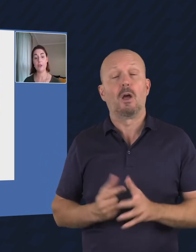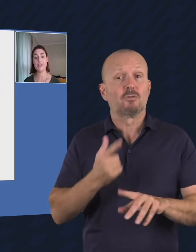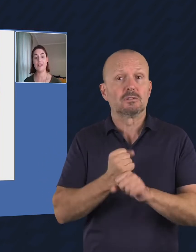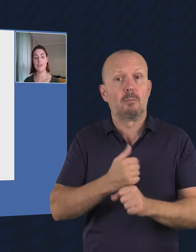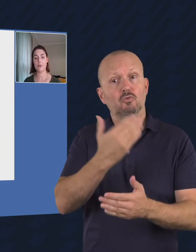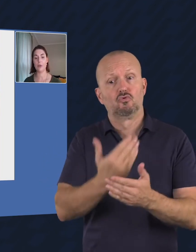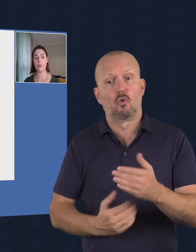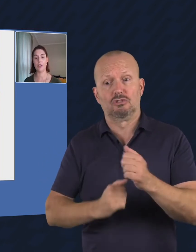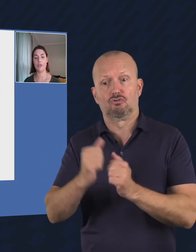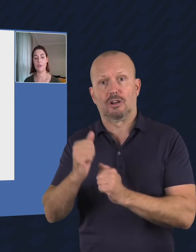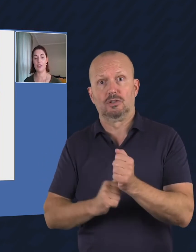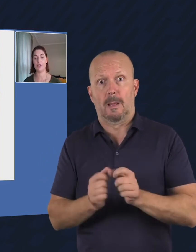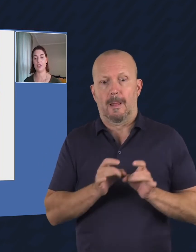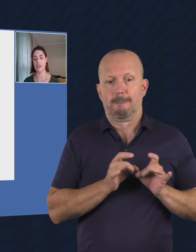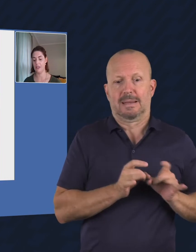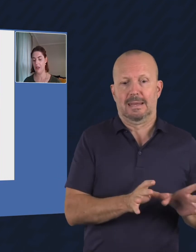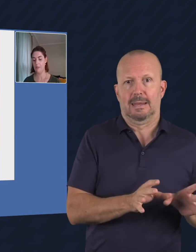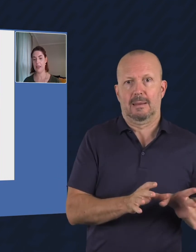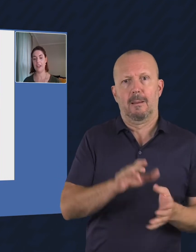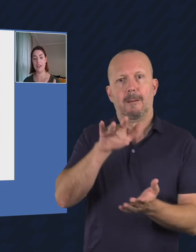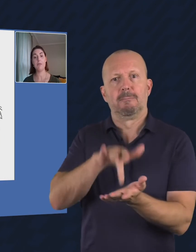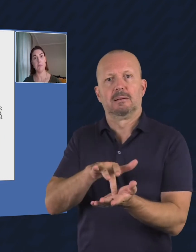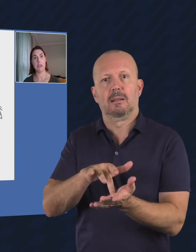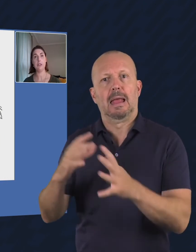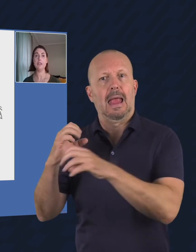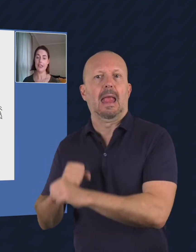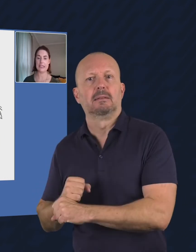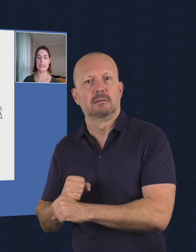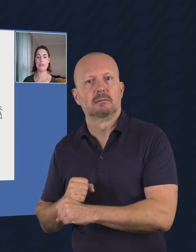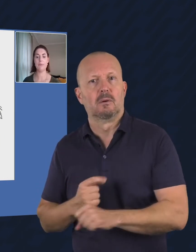You can see this rule at work in story structures. Beginning, middle, end.